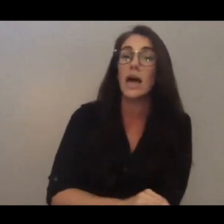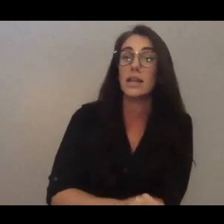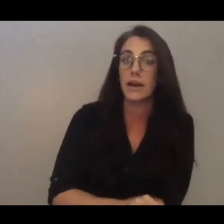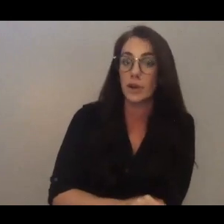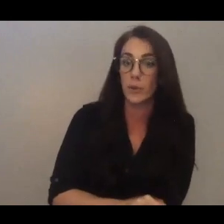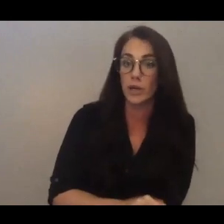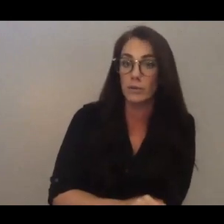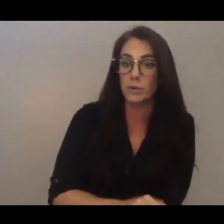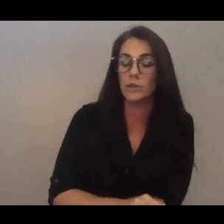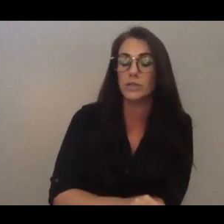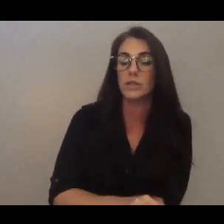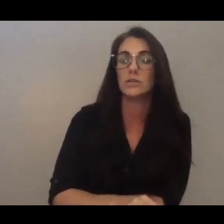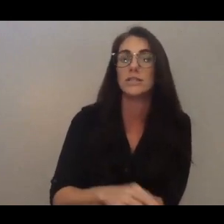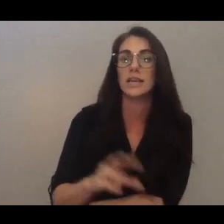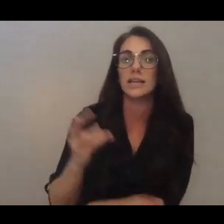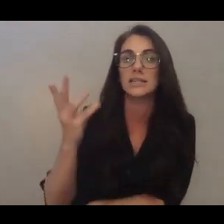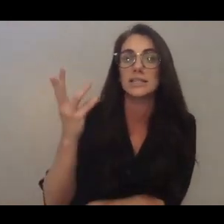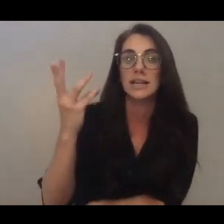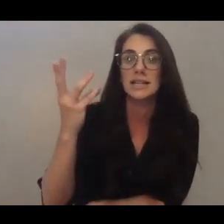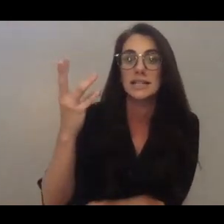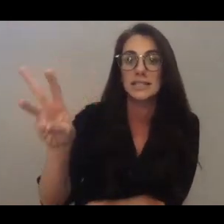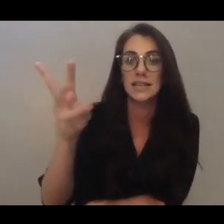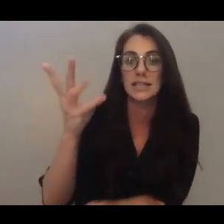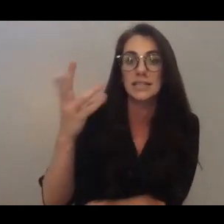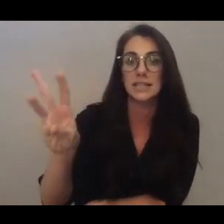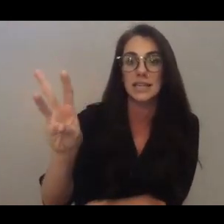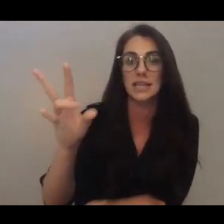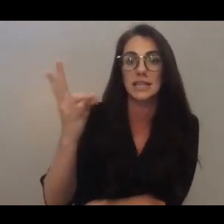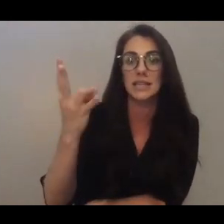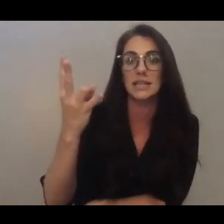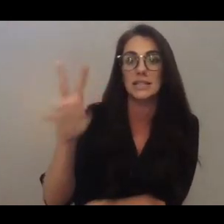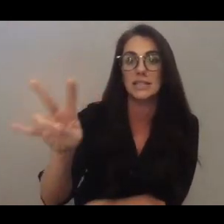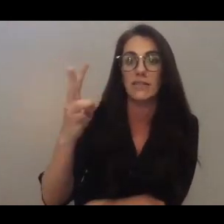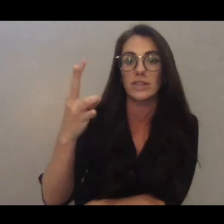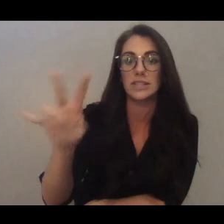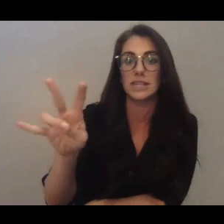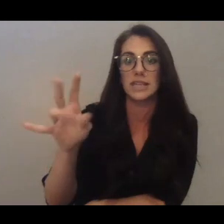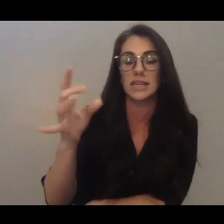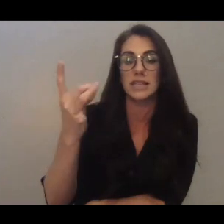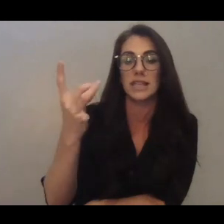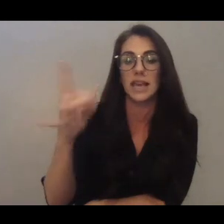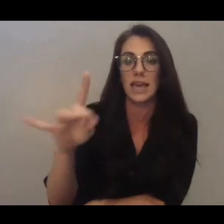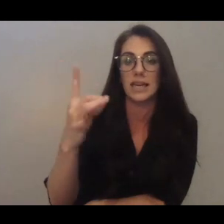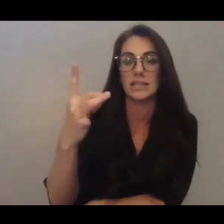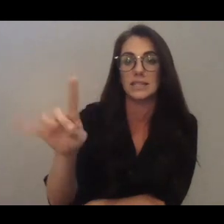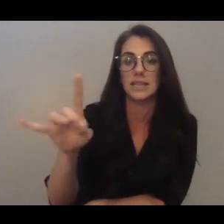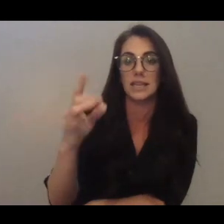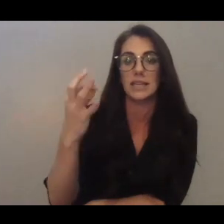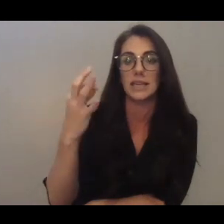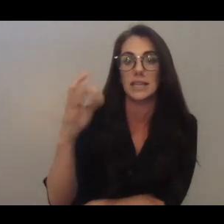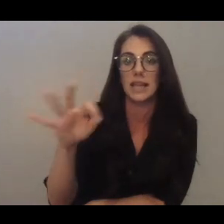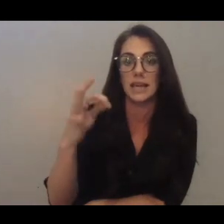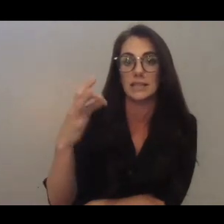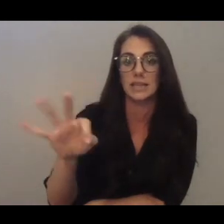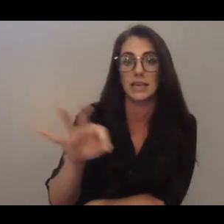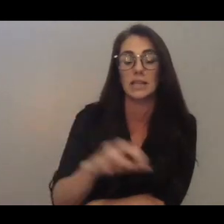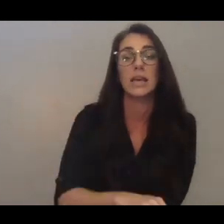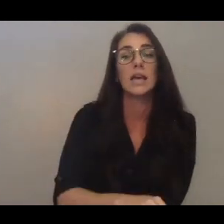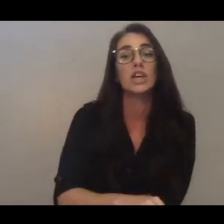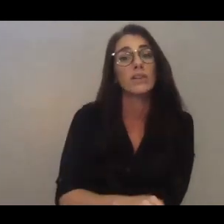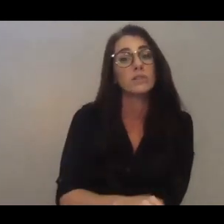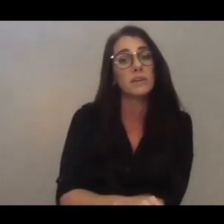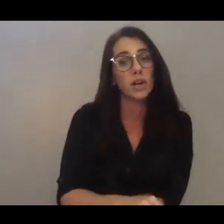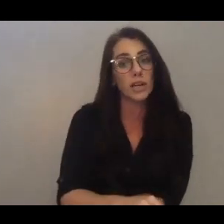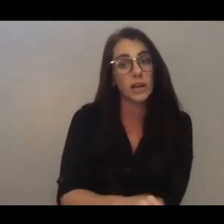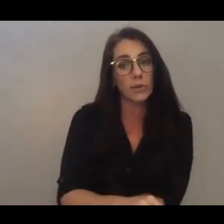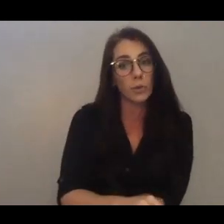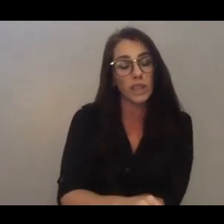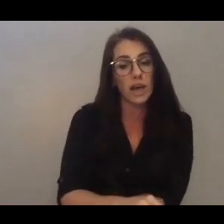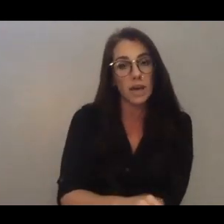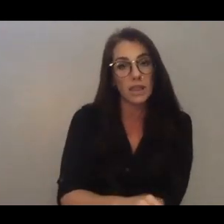Another way to produce those is 16,17,18,19 you have to be very careful with that method